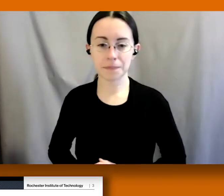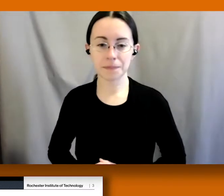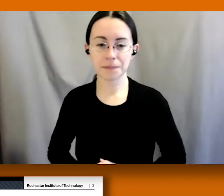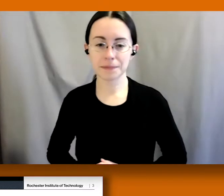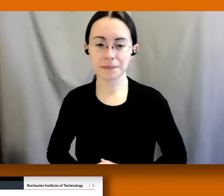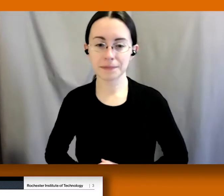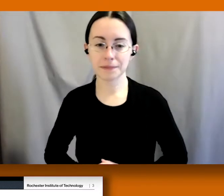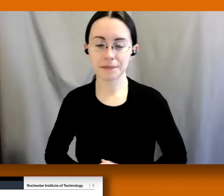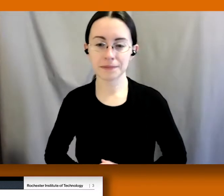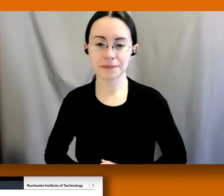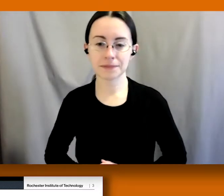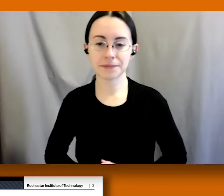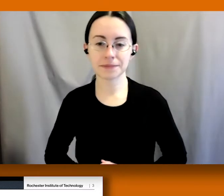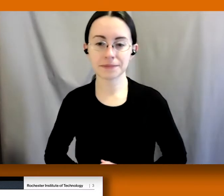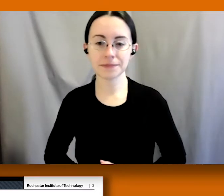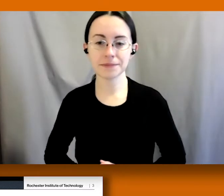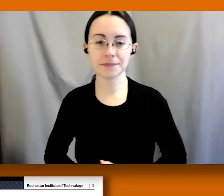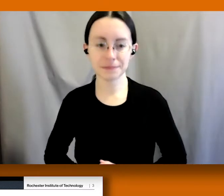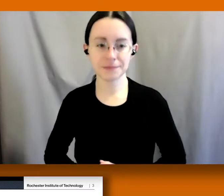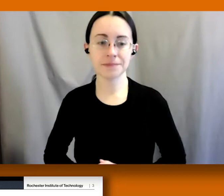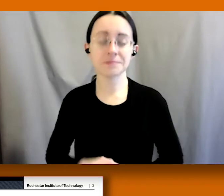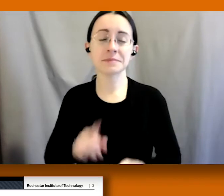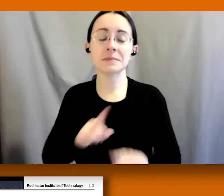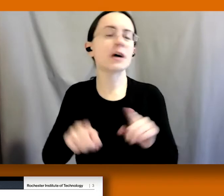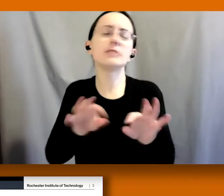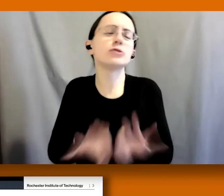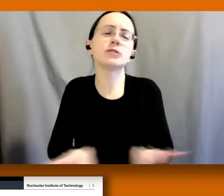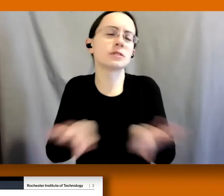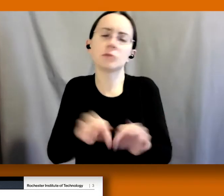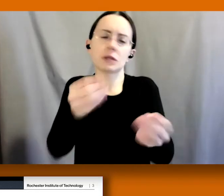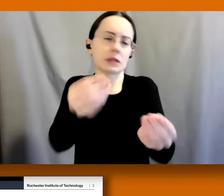Um, but it's good to know ahead of time so we can plan accordingly.